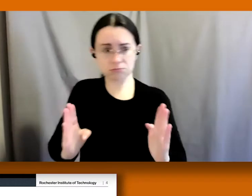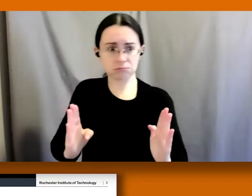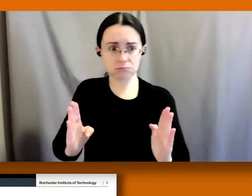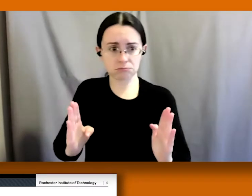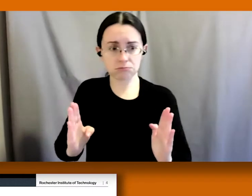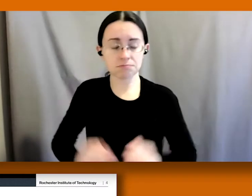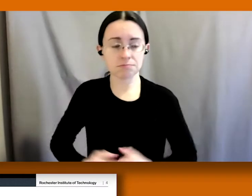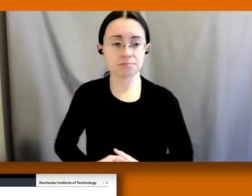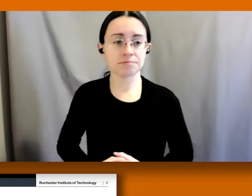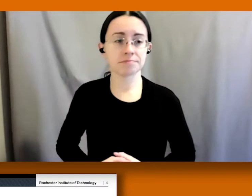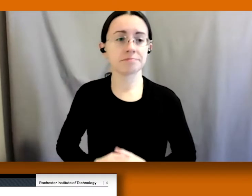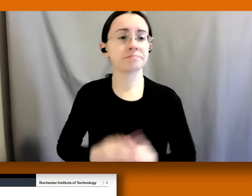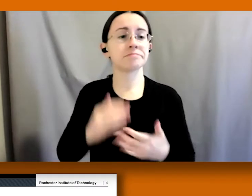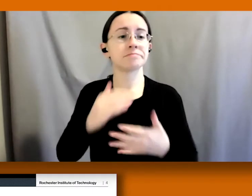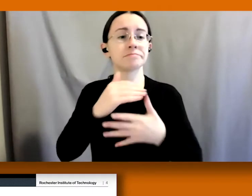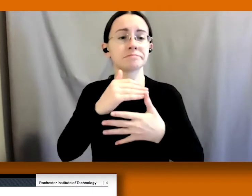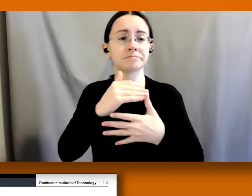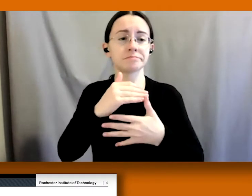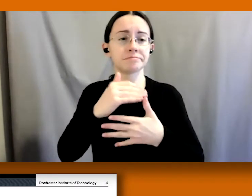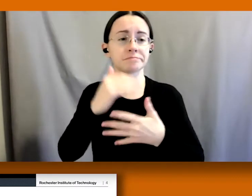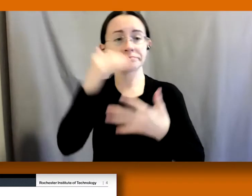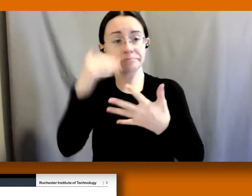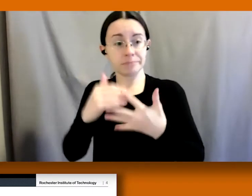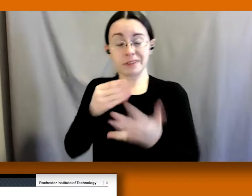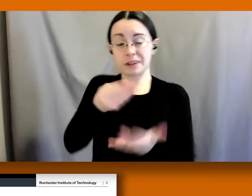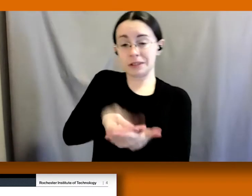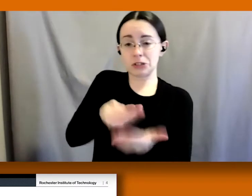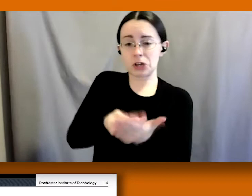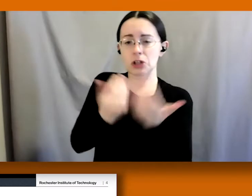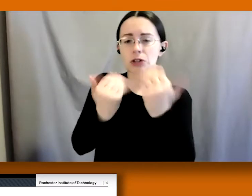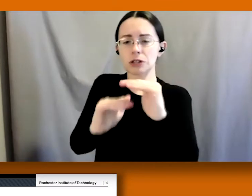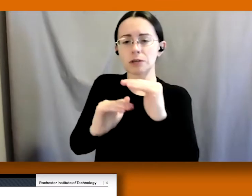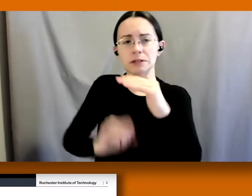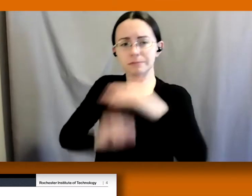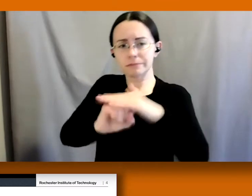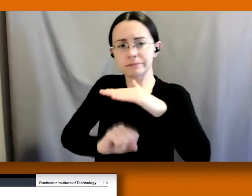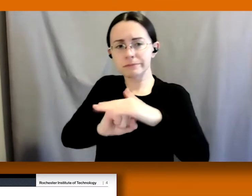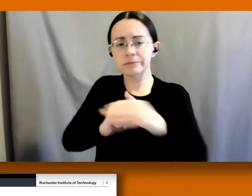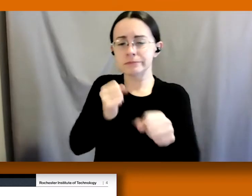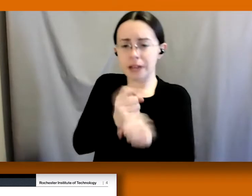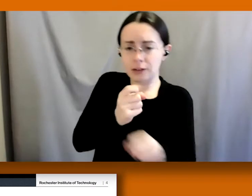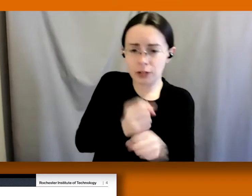Is there a dollar limit per year or a limit for the entire project?